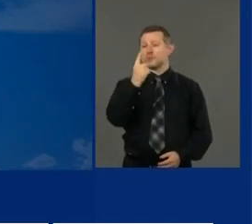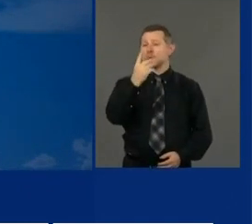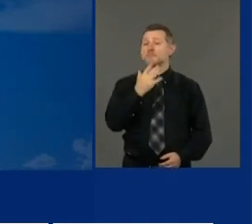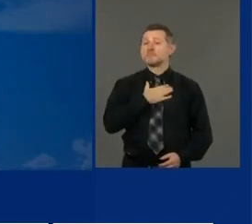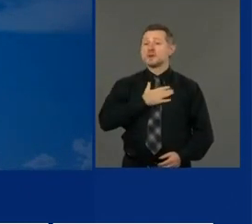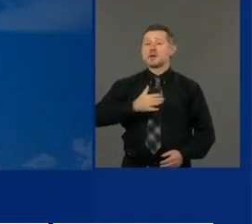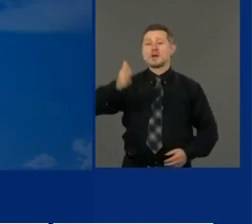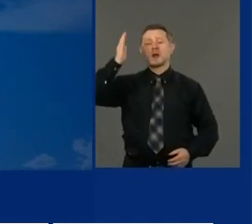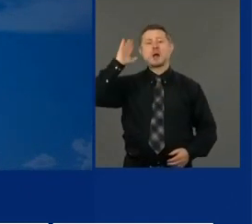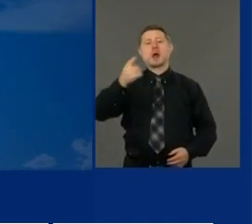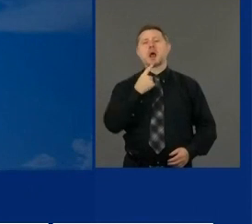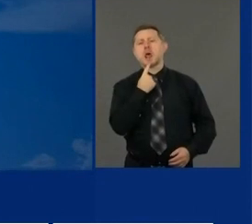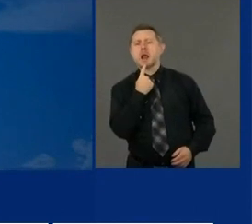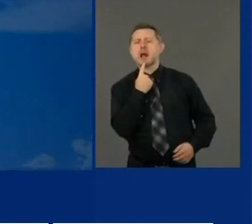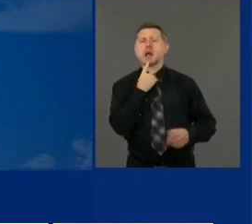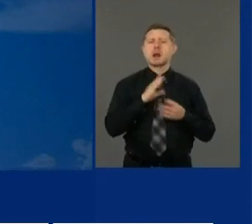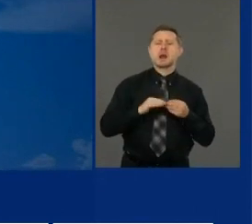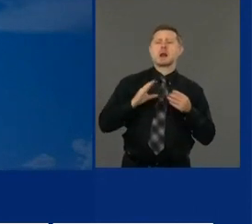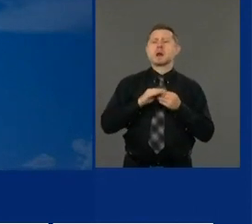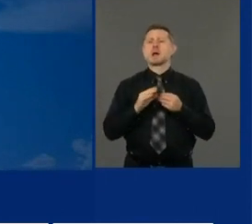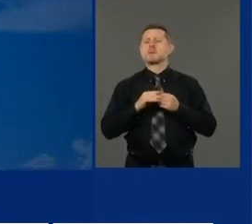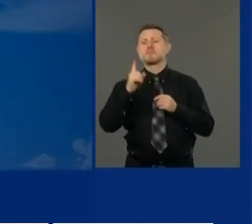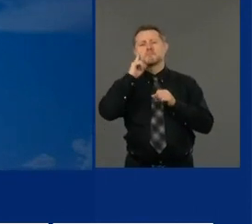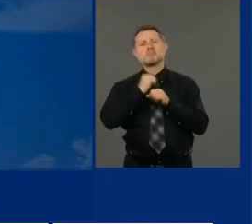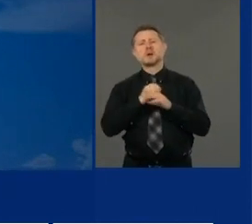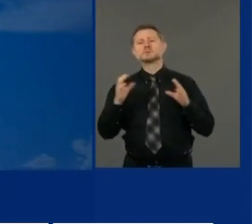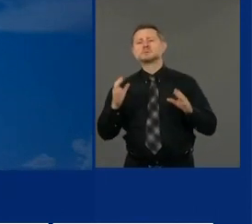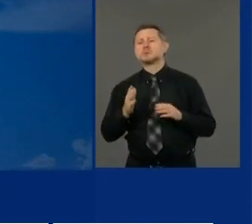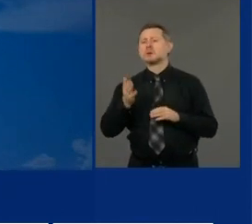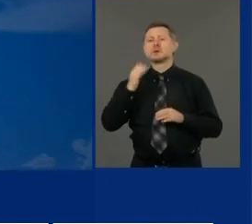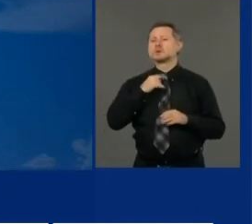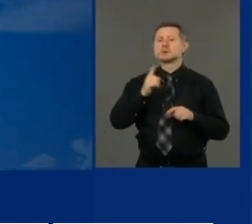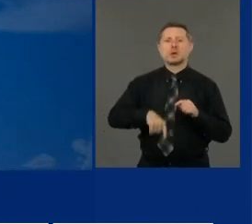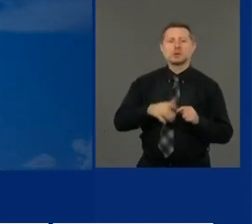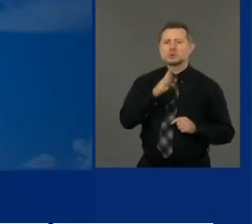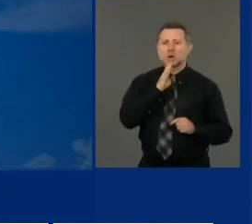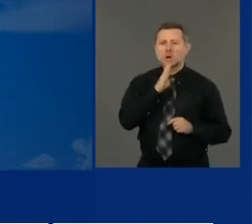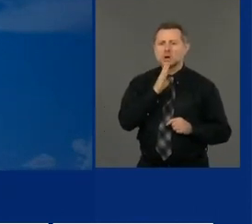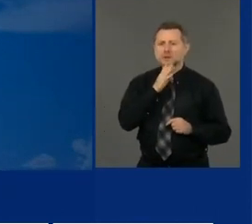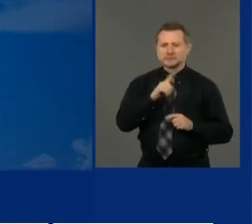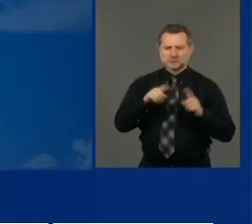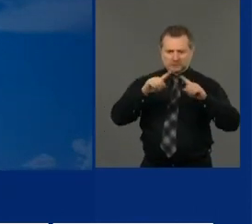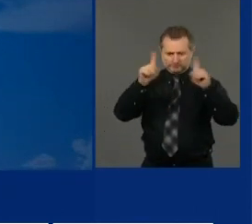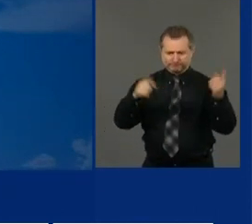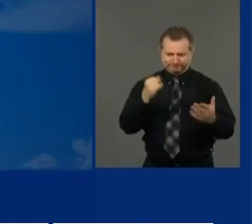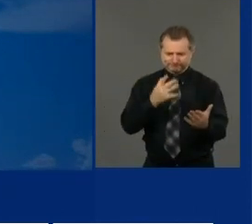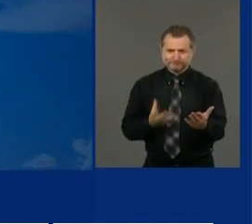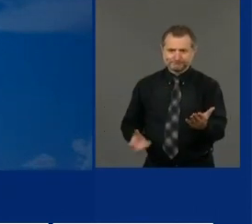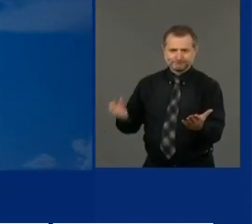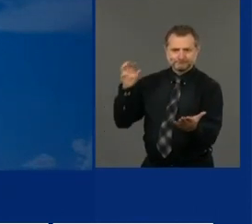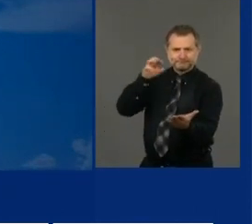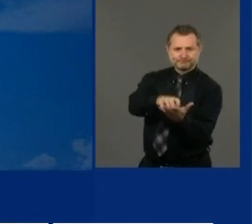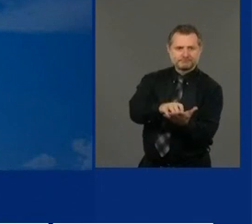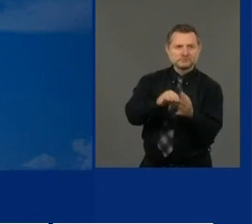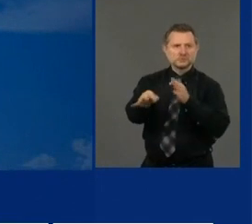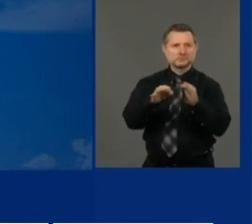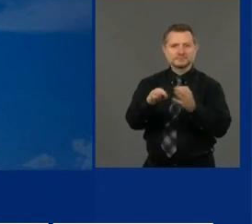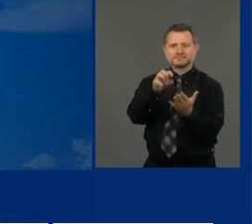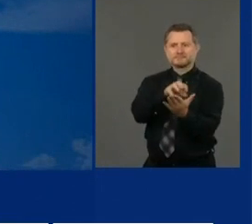THEY GOT THEIR WHOLE MESSAGE ON ONE PIECE OF PAPER IT ALWAYS FASCINATED ME.